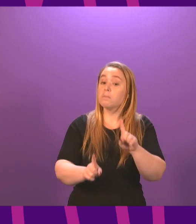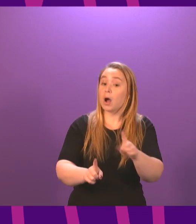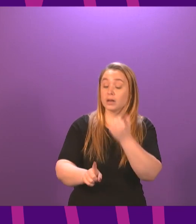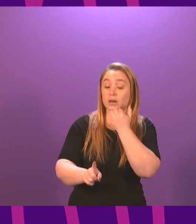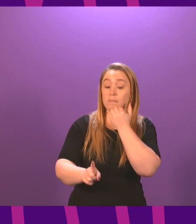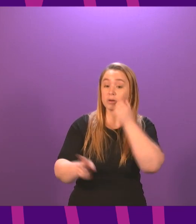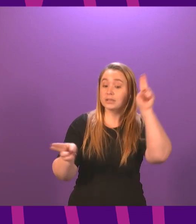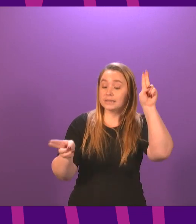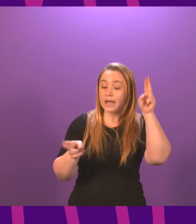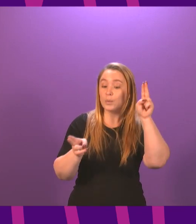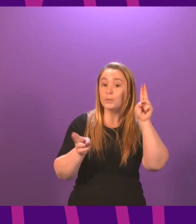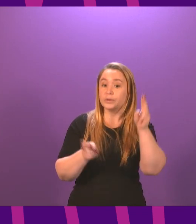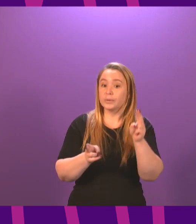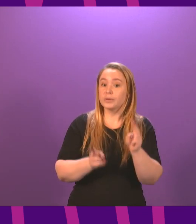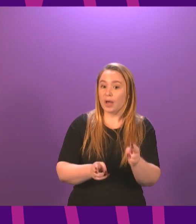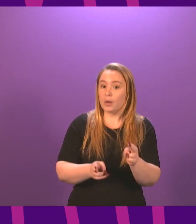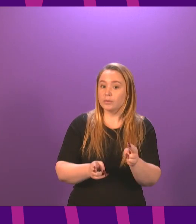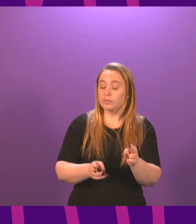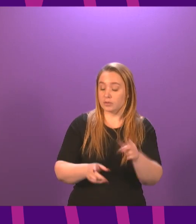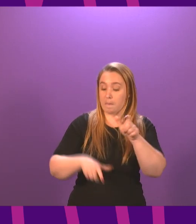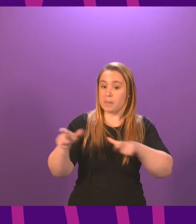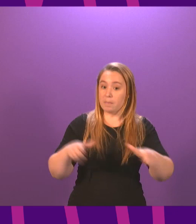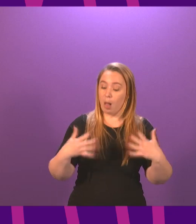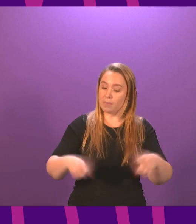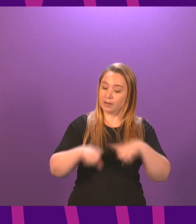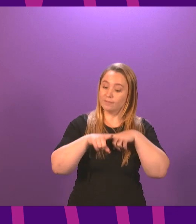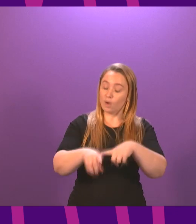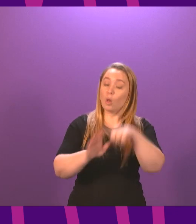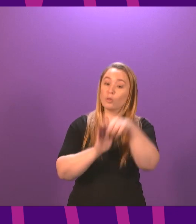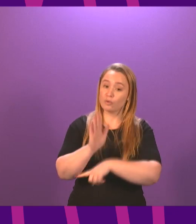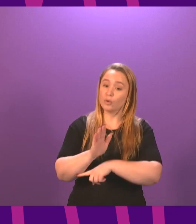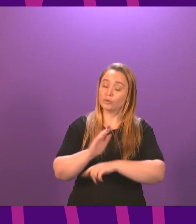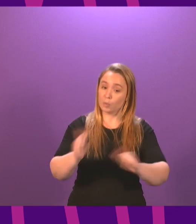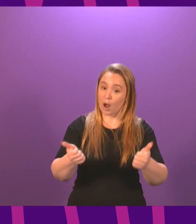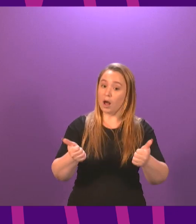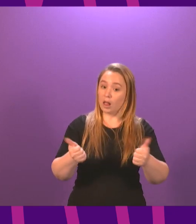down. That is happening largely because of the compliance of the public with the restrictions,